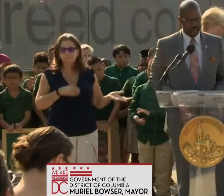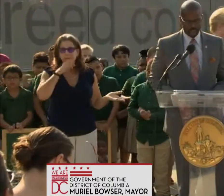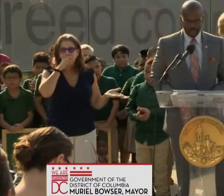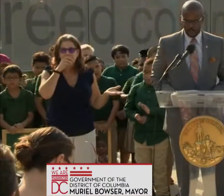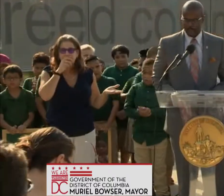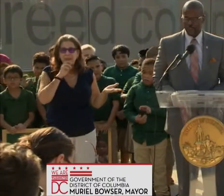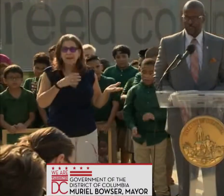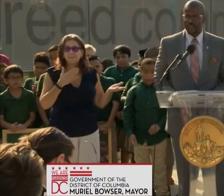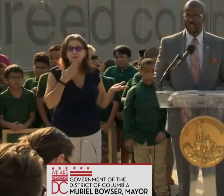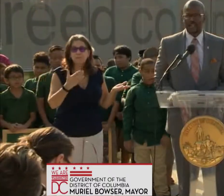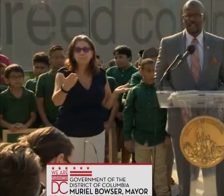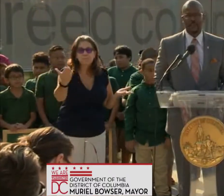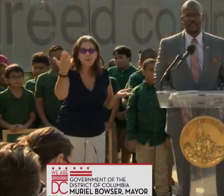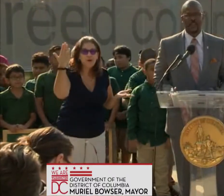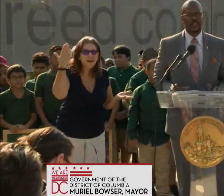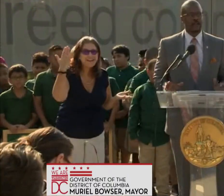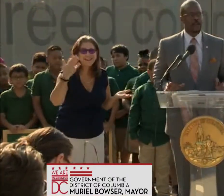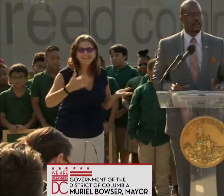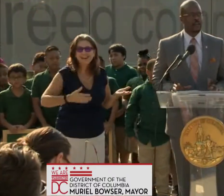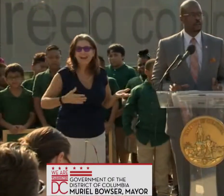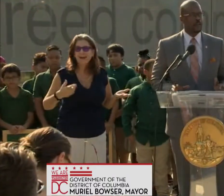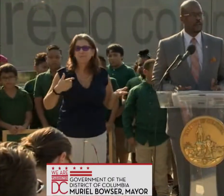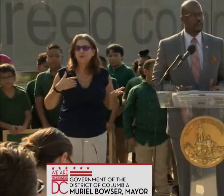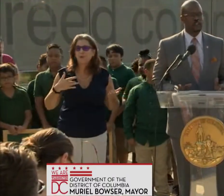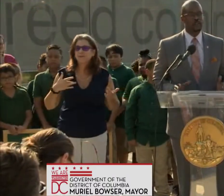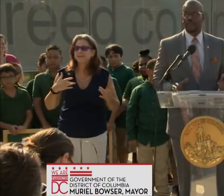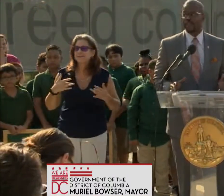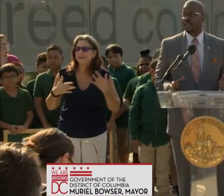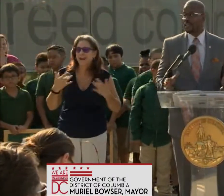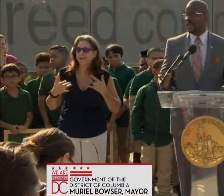extremely excited to be here I think about all the parents you should be like